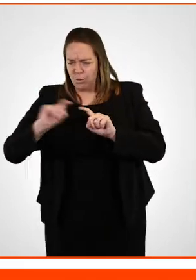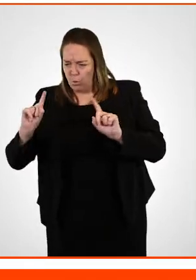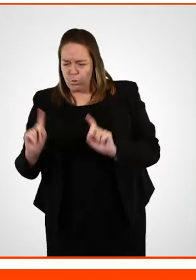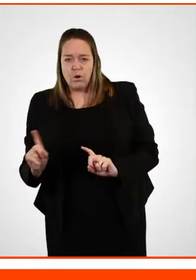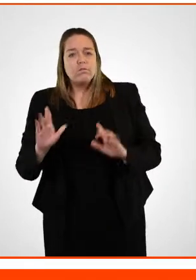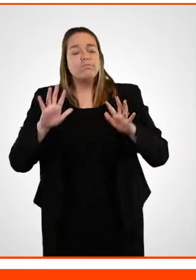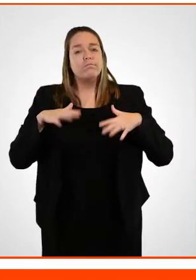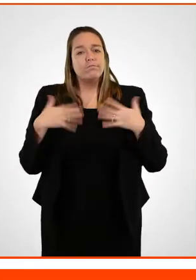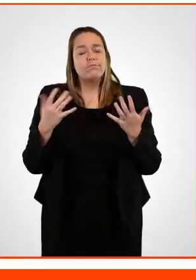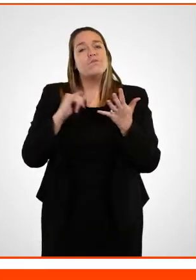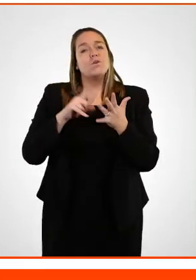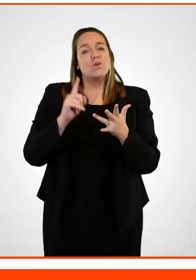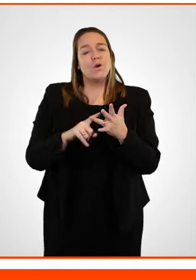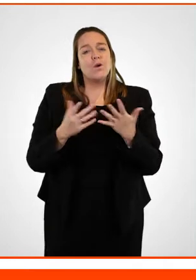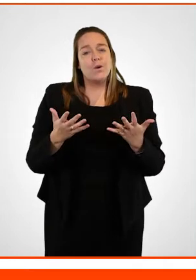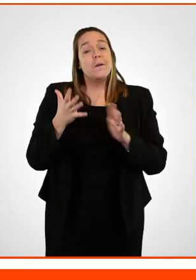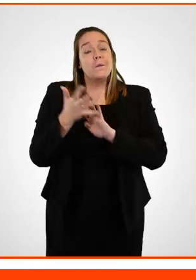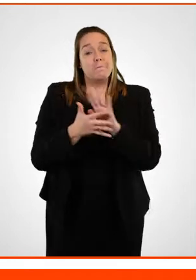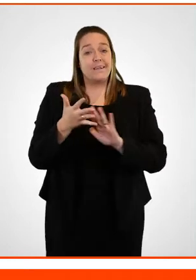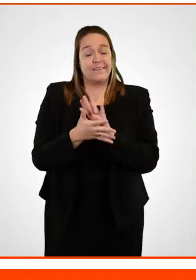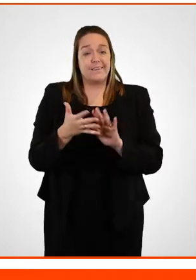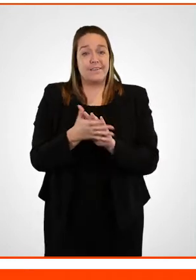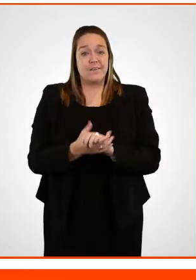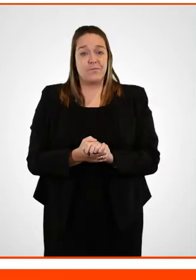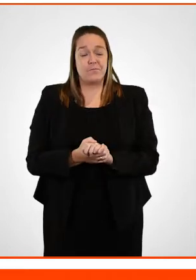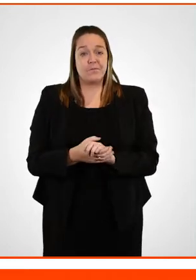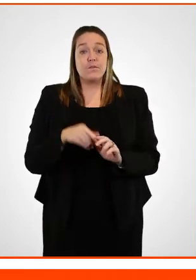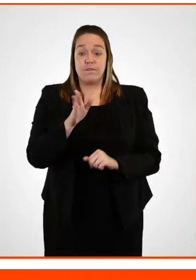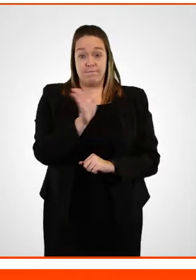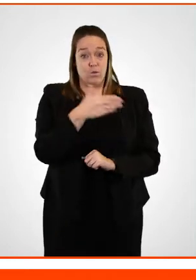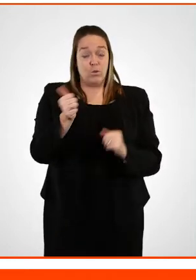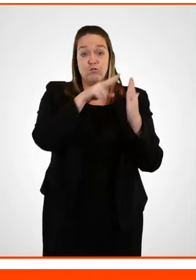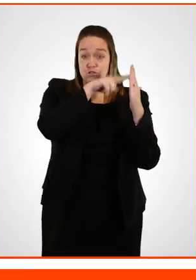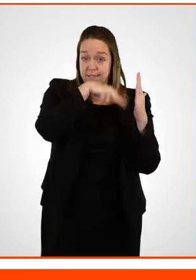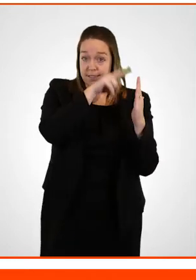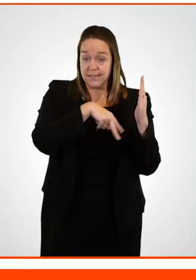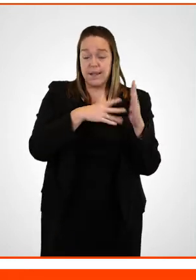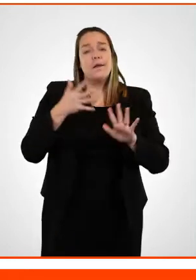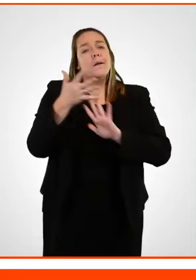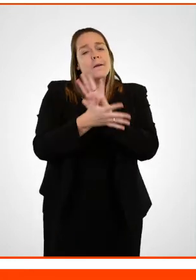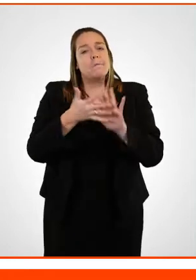So it's this idea that by being fluent it allows us